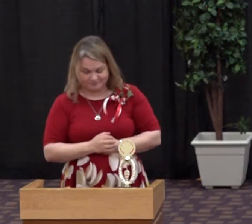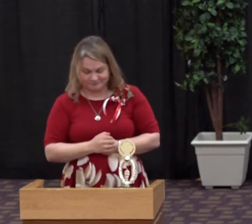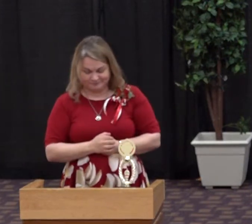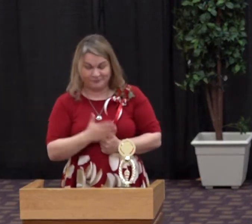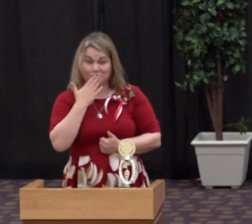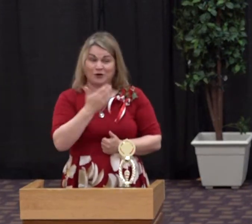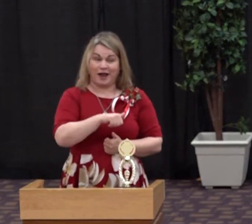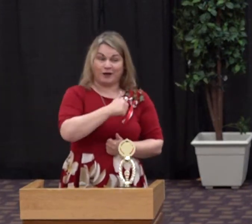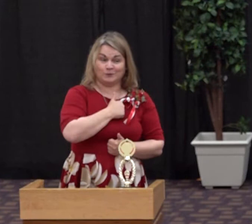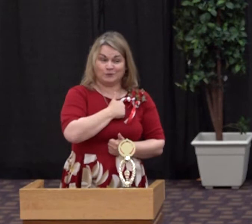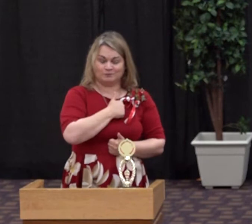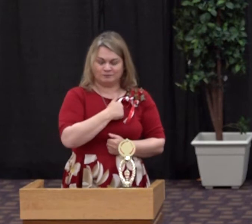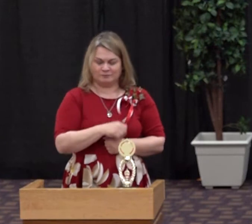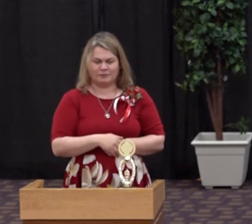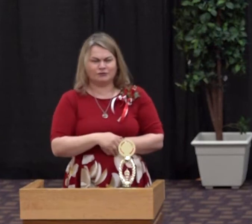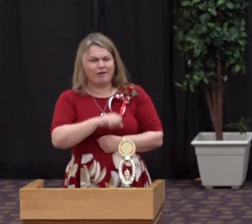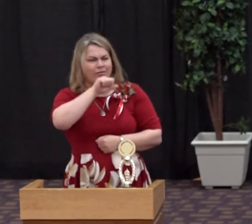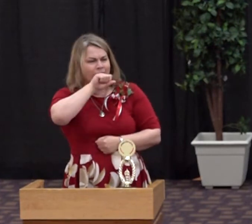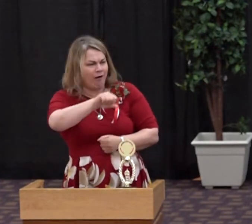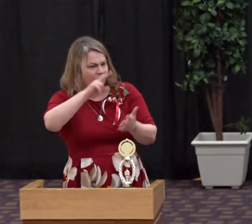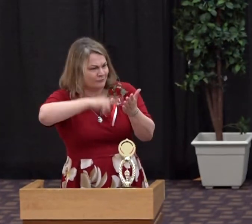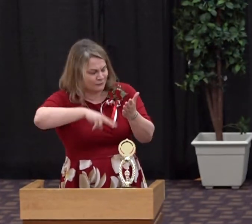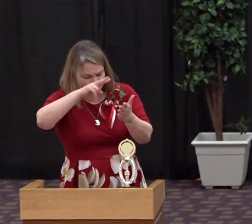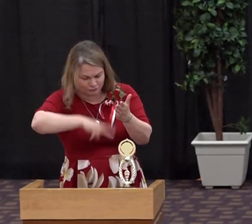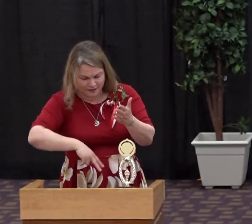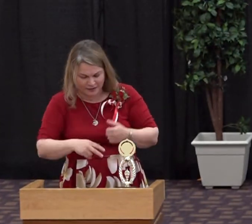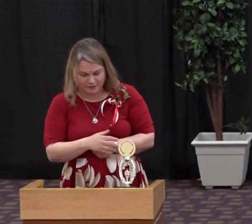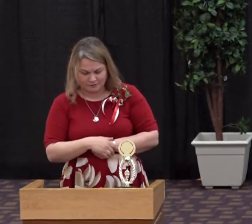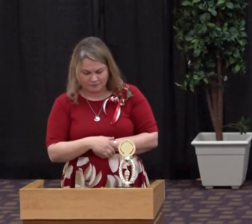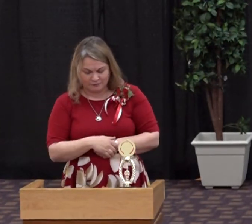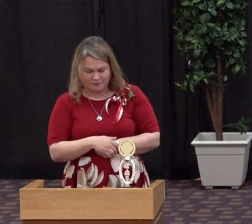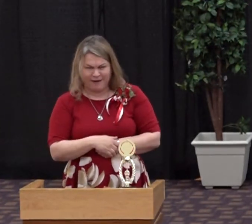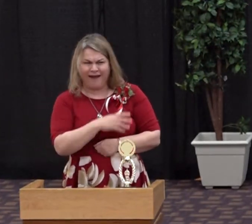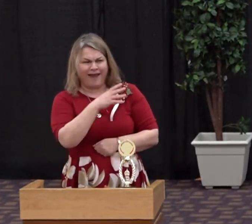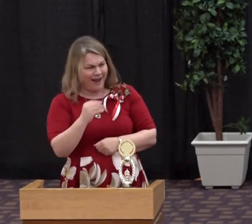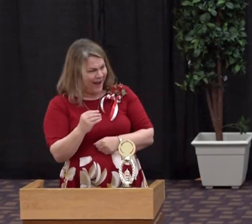She's very cheerful. Very friendly. Has a wonderful attitude, and loves to read.